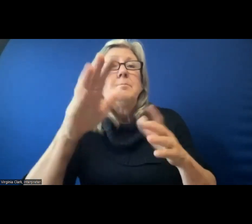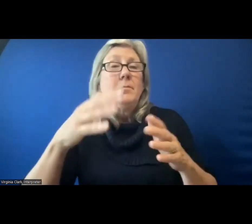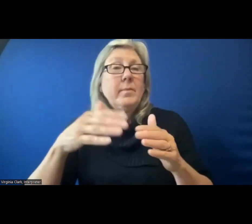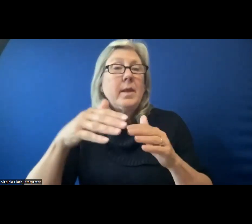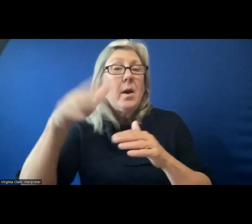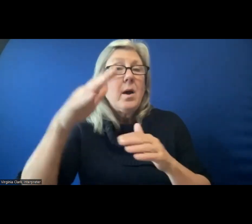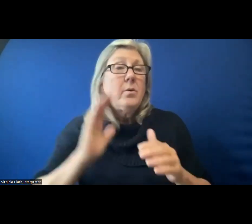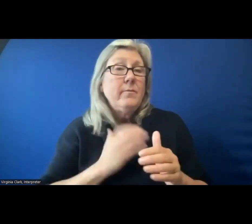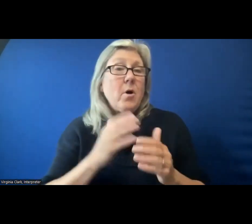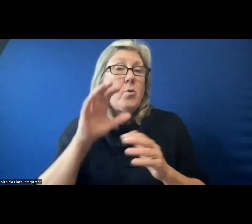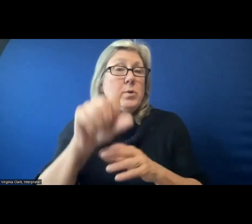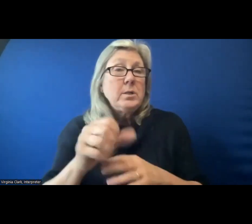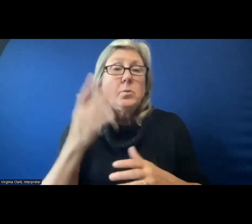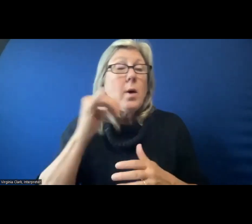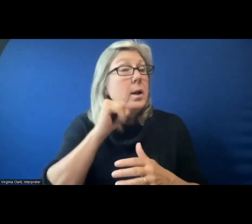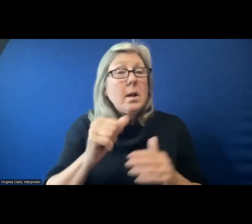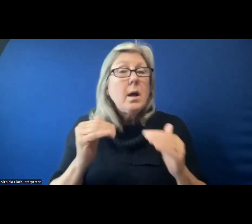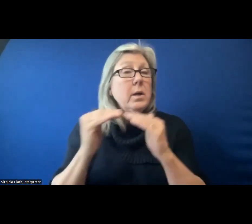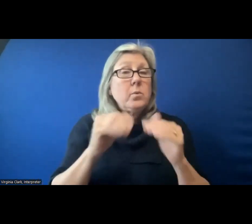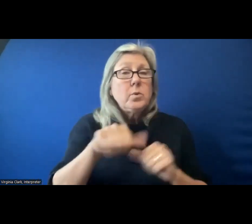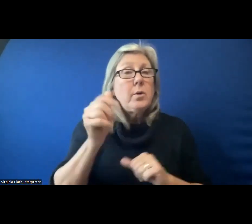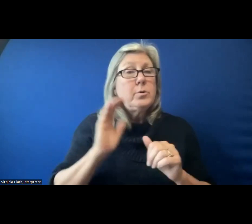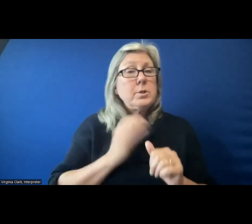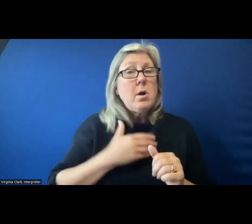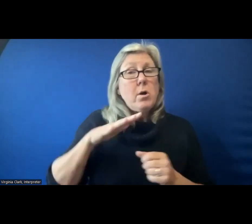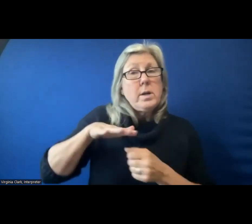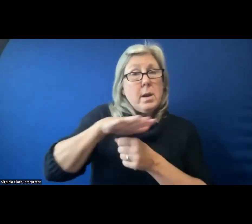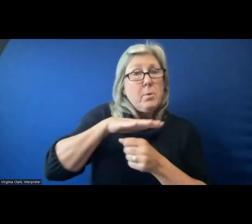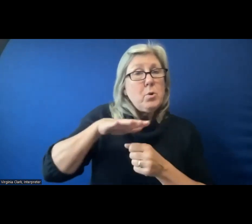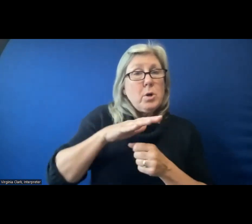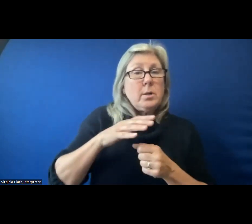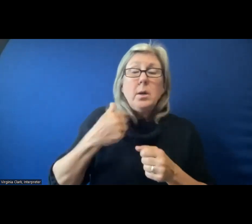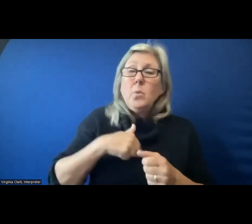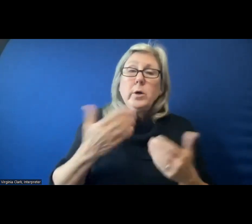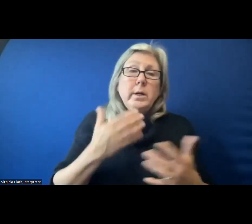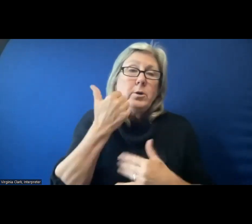equal to others in our neighborhood? We are here today and every day to be seen, to be